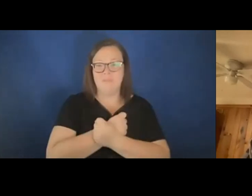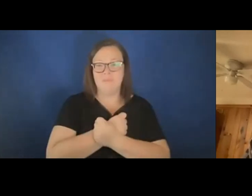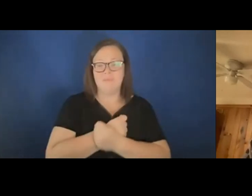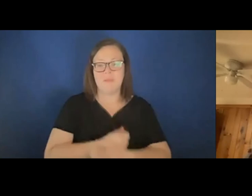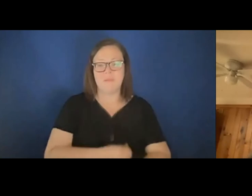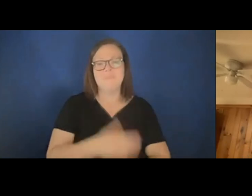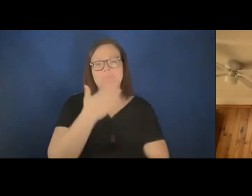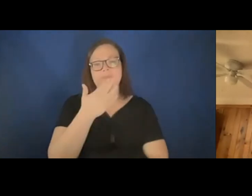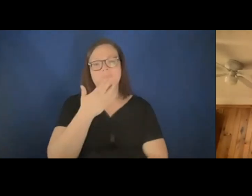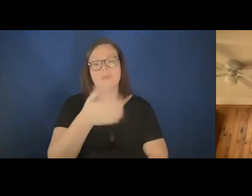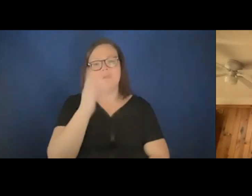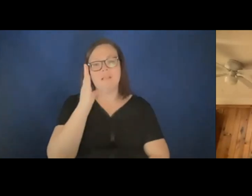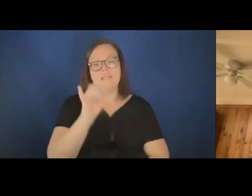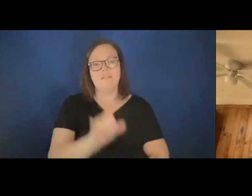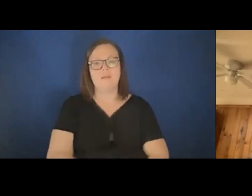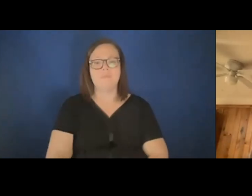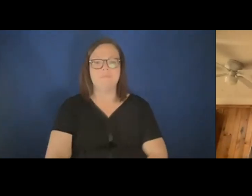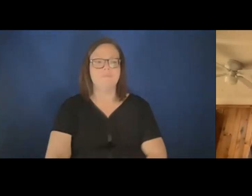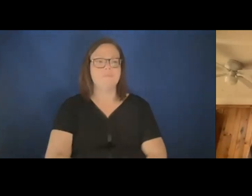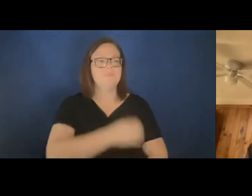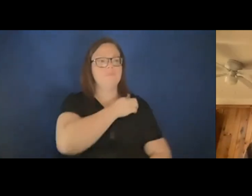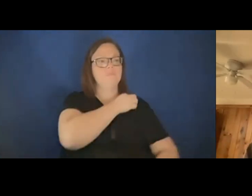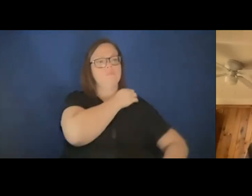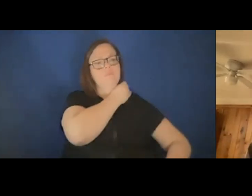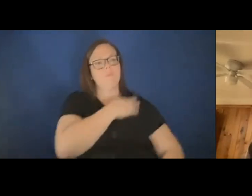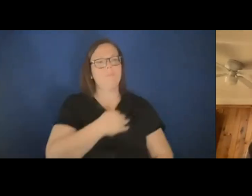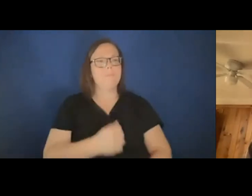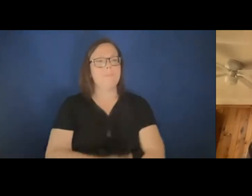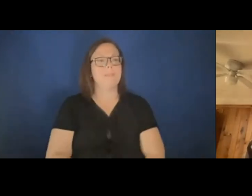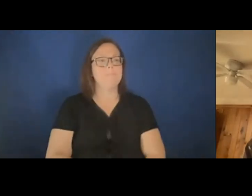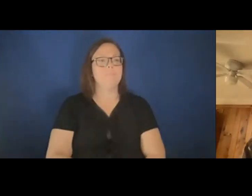Thank you so much for listening to that. I actually, in the midst of introductions, I